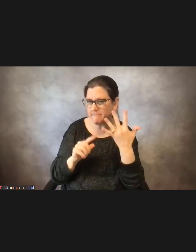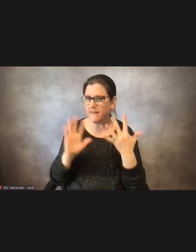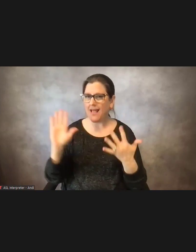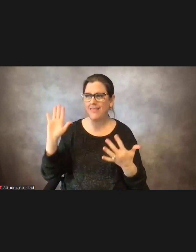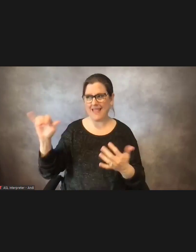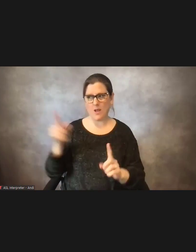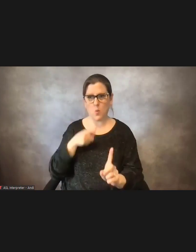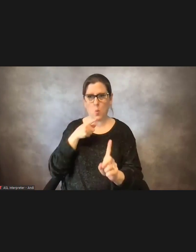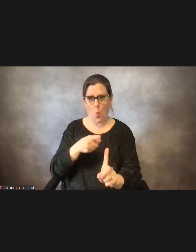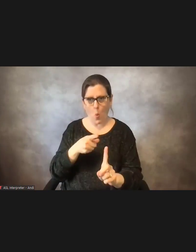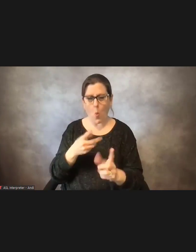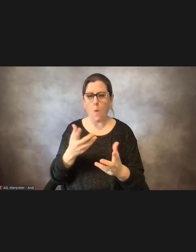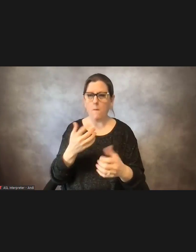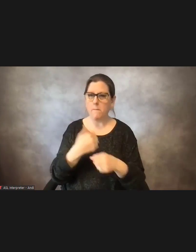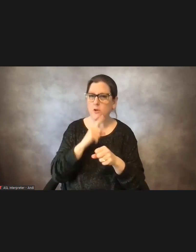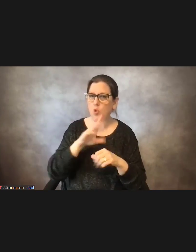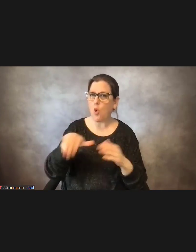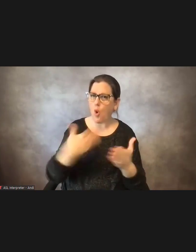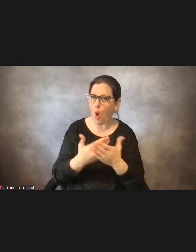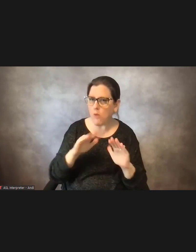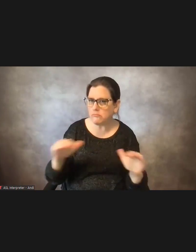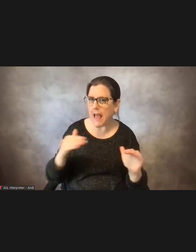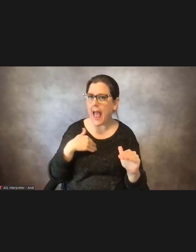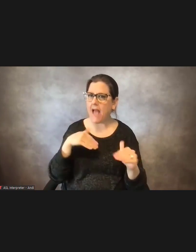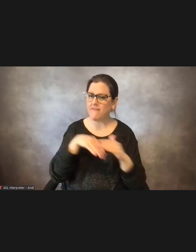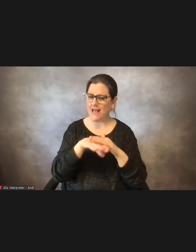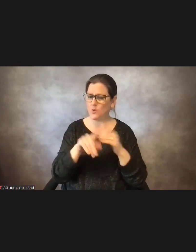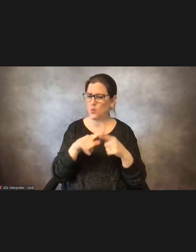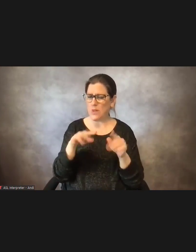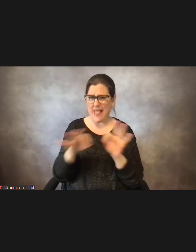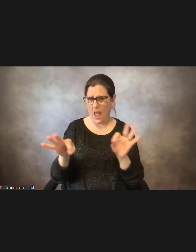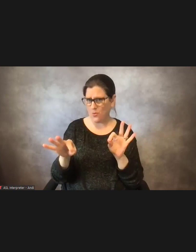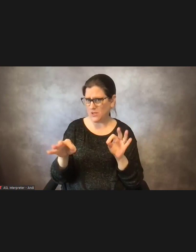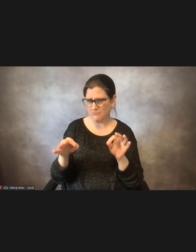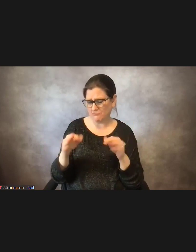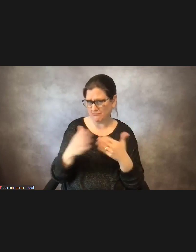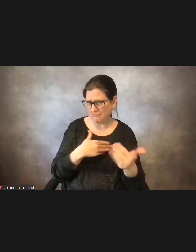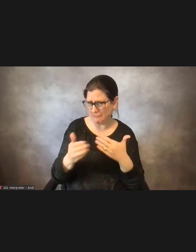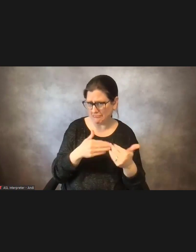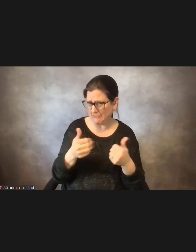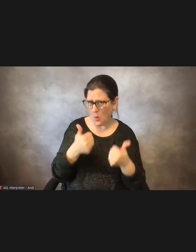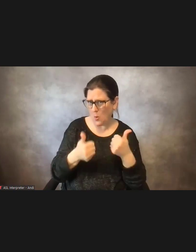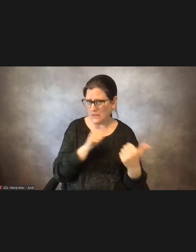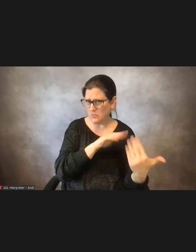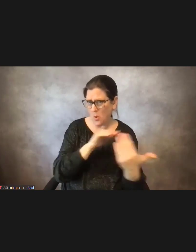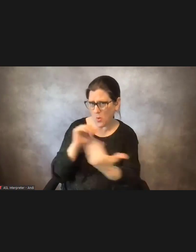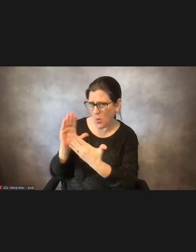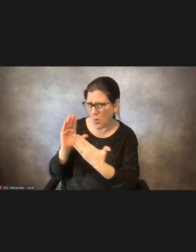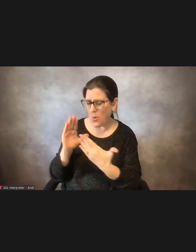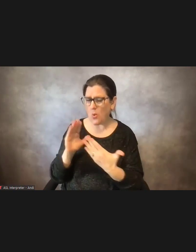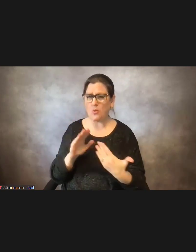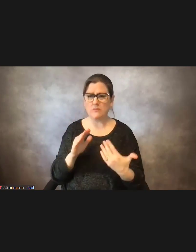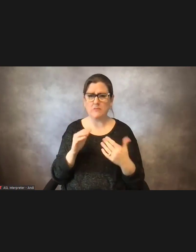We want to make sure that all children have access to language one way or another, regardless of whether they have a hearing loss,